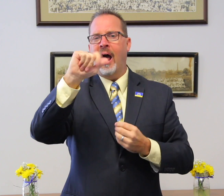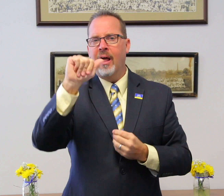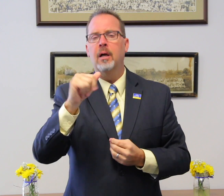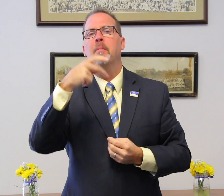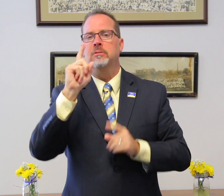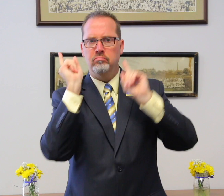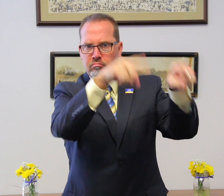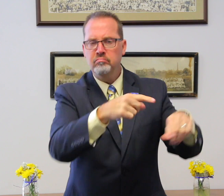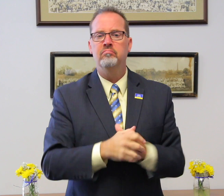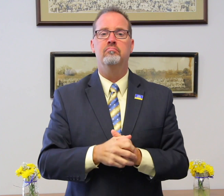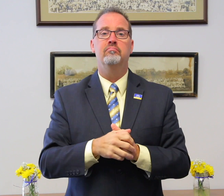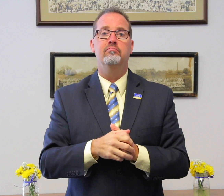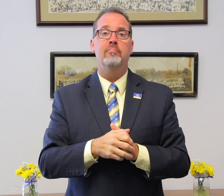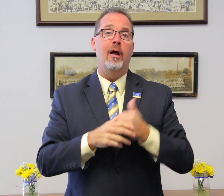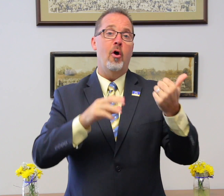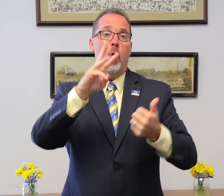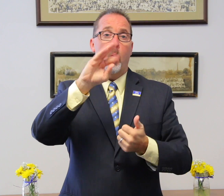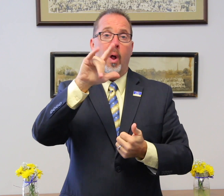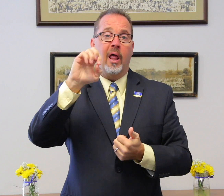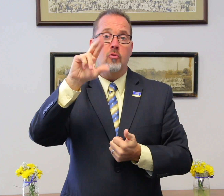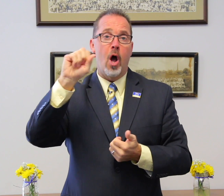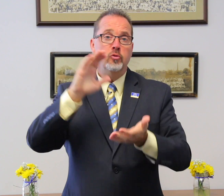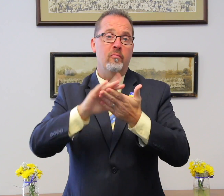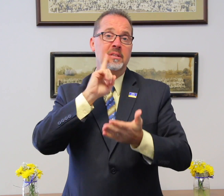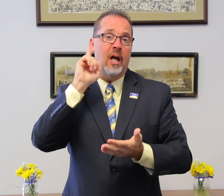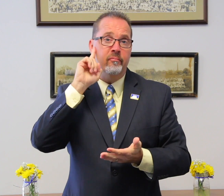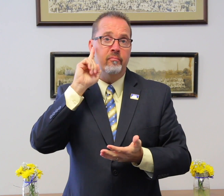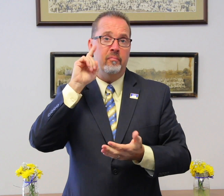the banquet and gala there. The Willie Ross School for the Deaf in